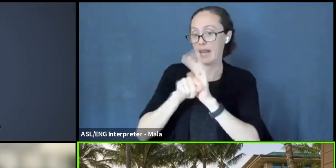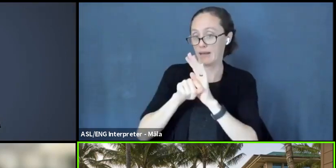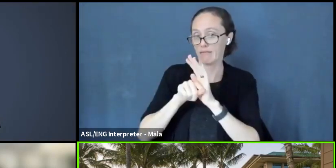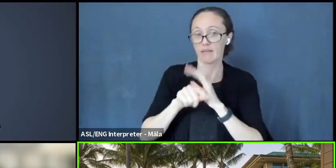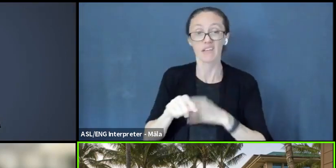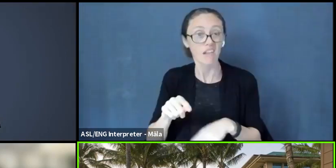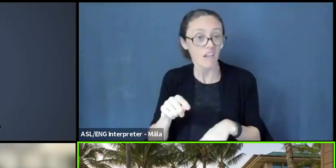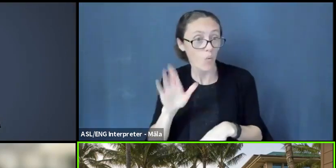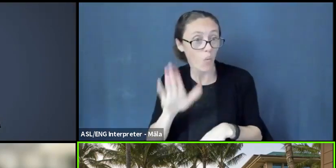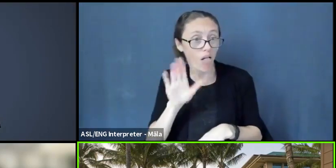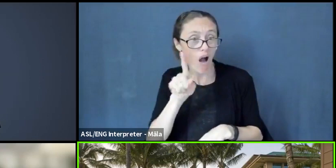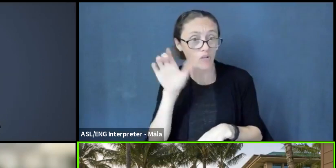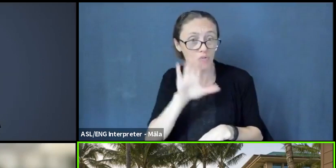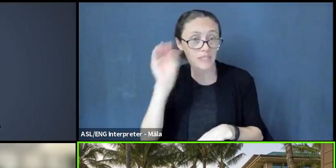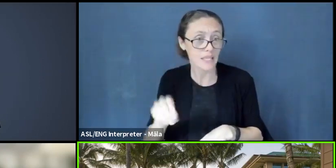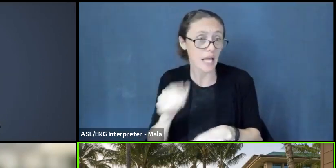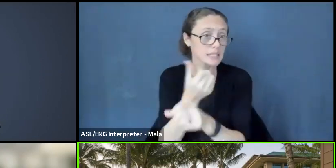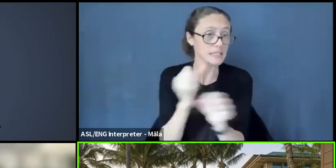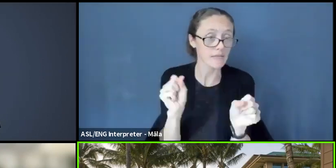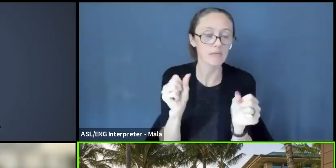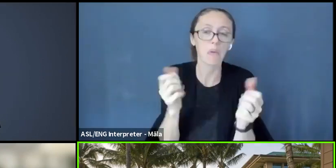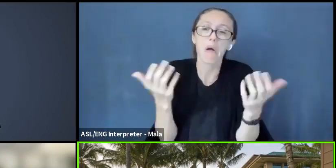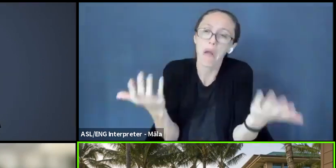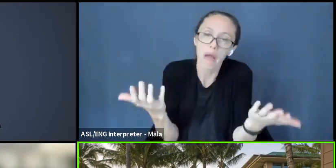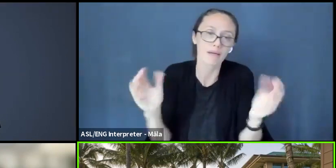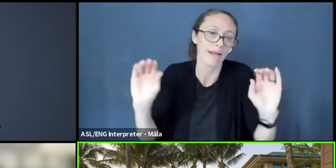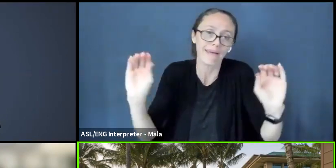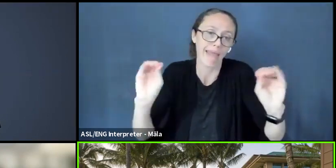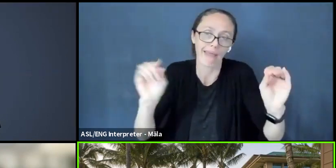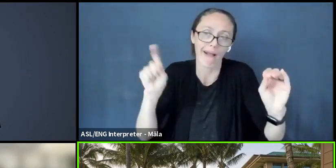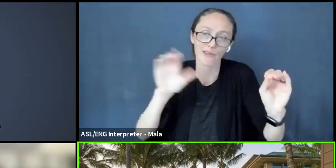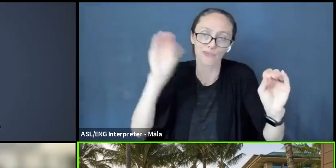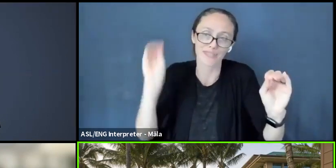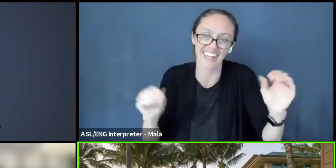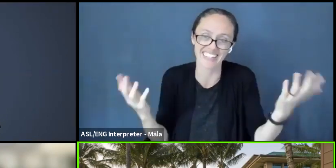But is definitely safe for fully vaccinated people to get together. Than unvaccinated.